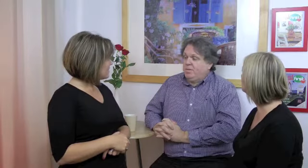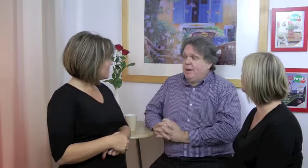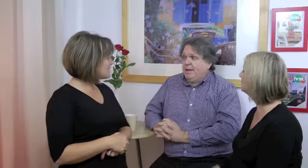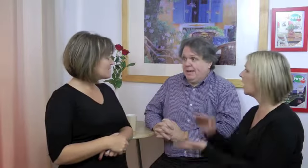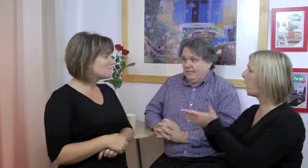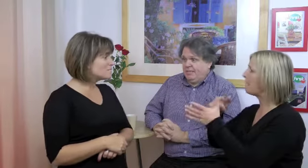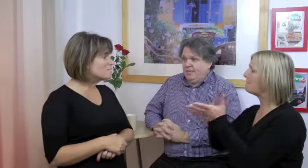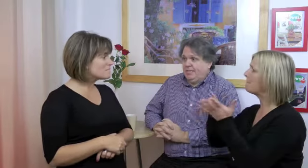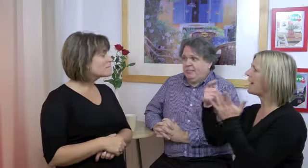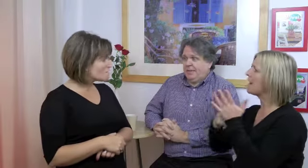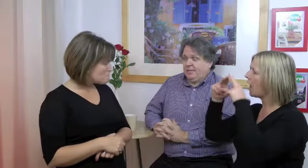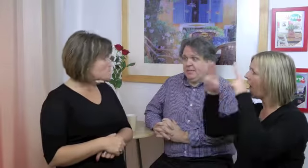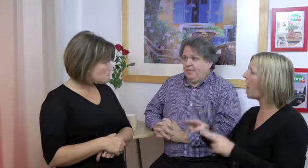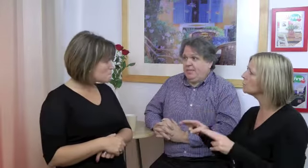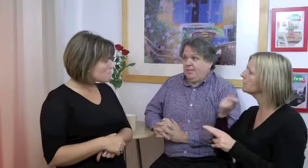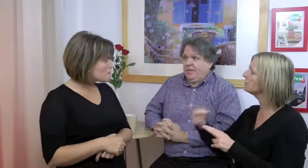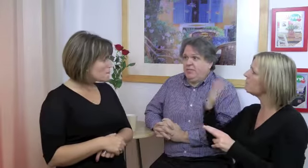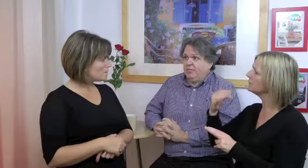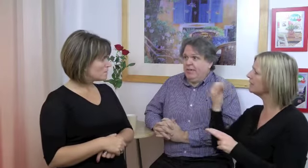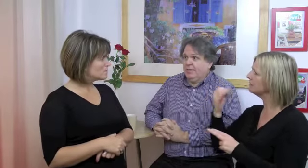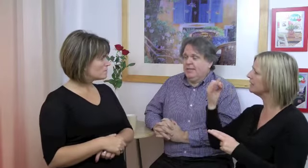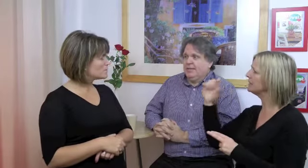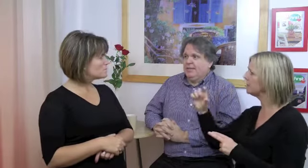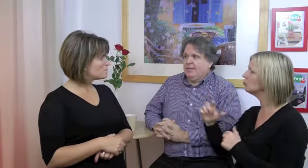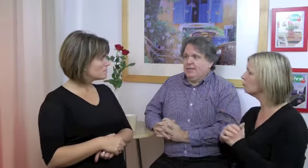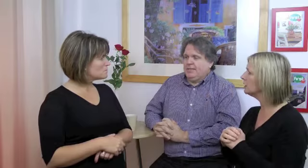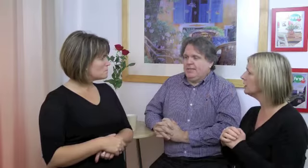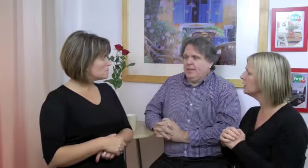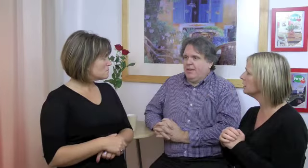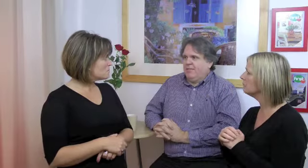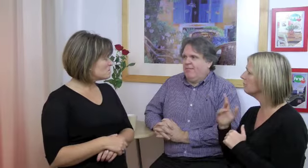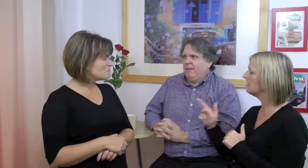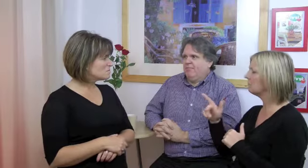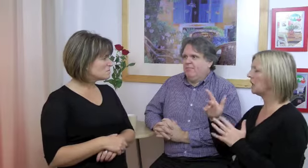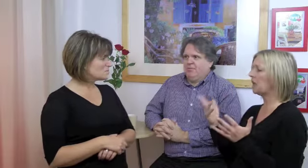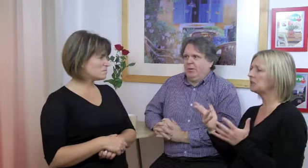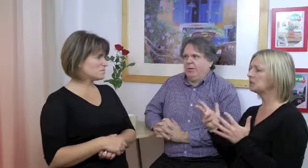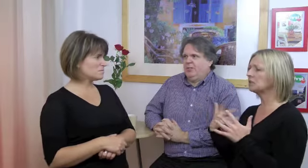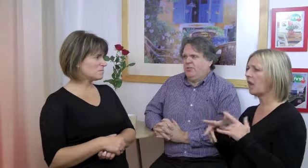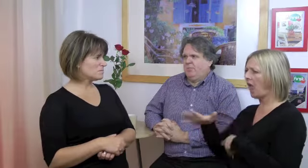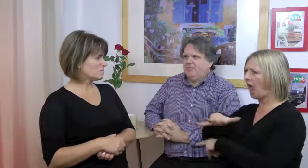It was a Manor House dating back to the 17th century its in a very rural location about